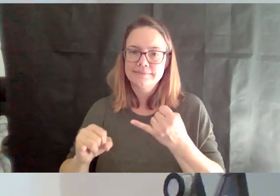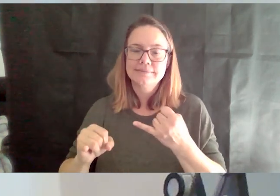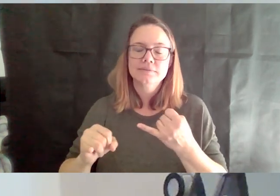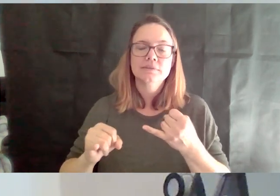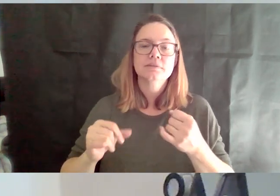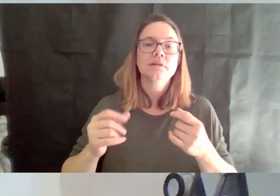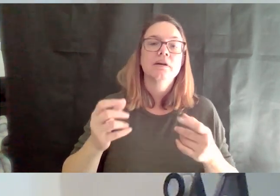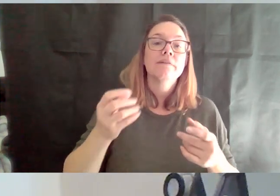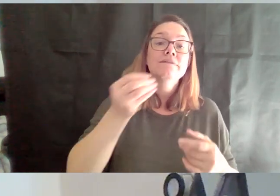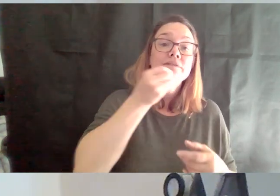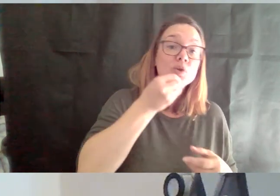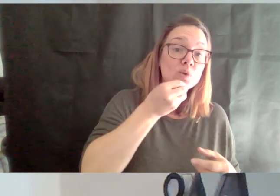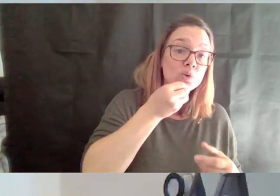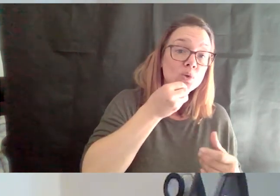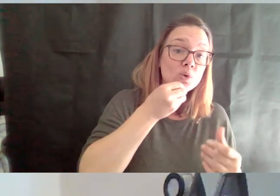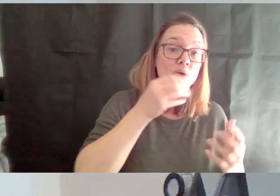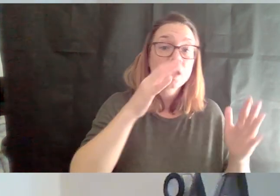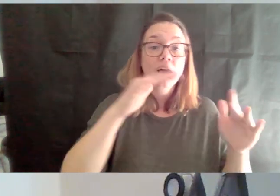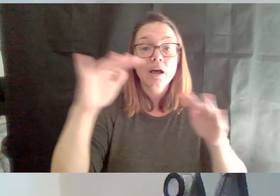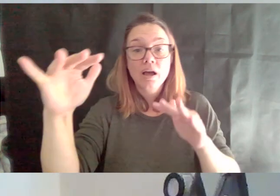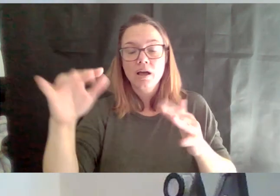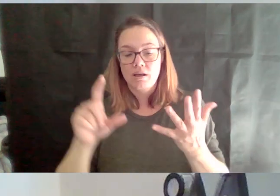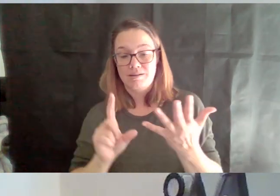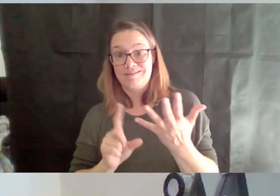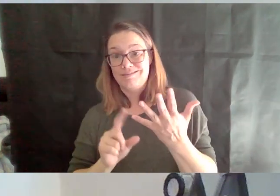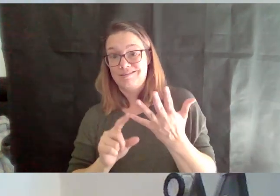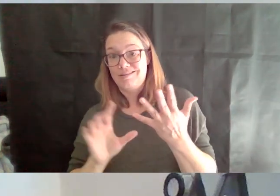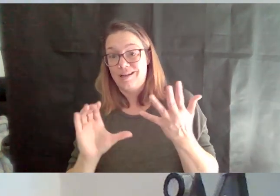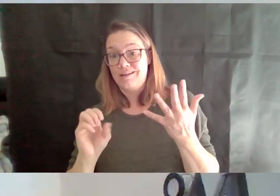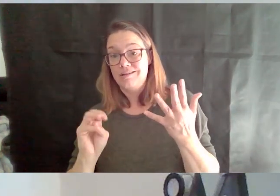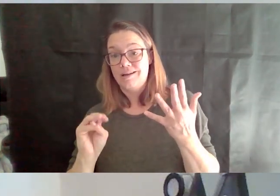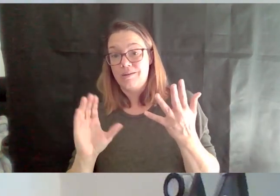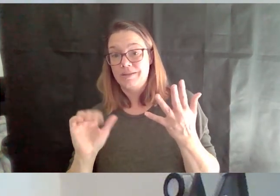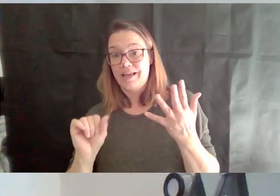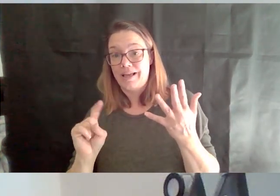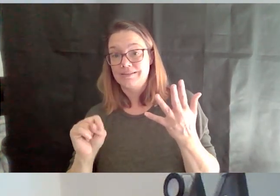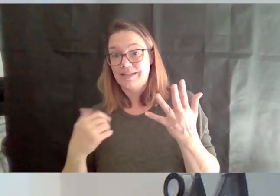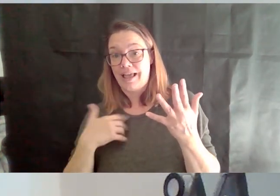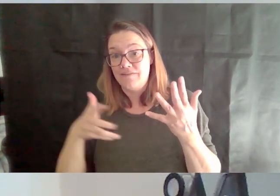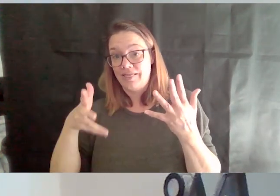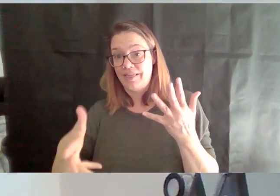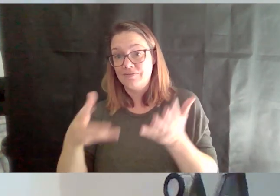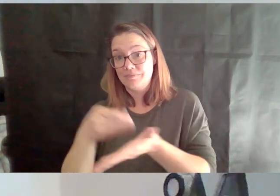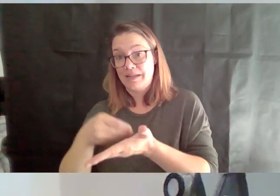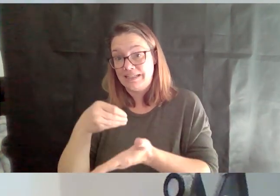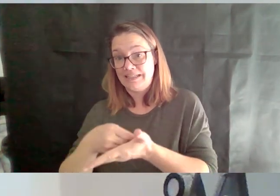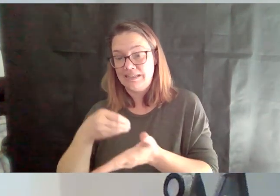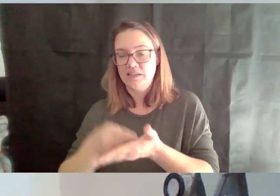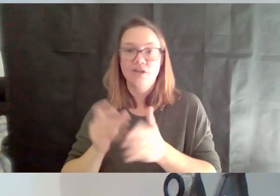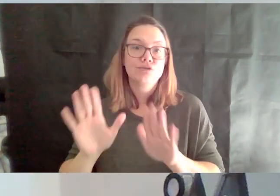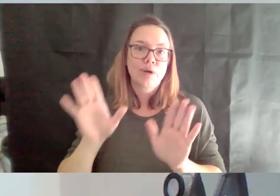and if there's money for Comcast, that's great. We work that in there, too. And we ask if there's any financial goals that they want to move.